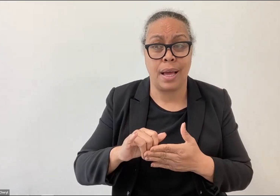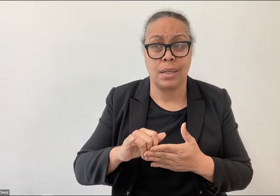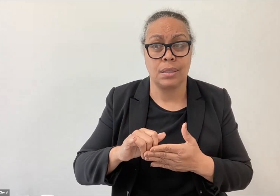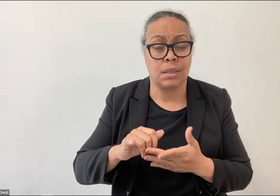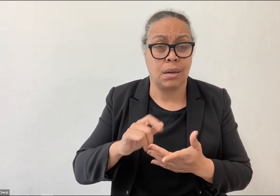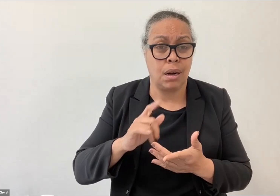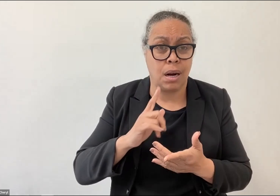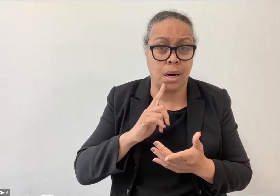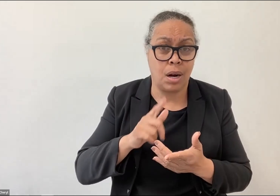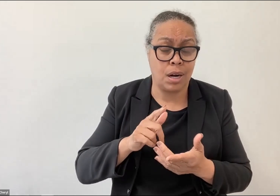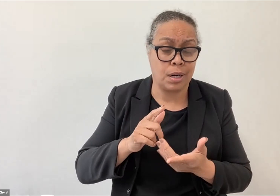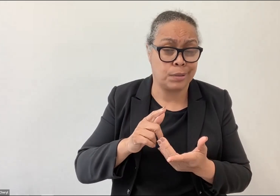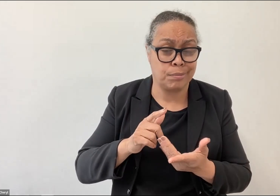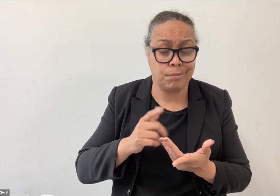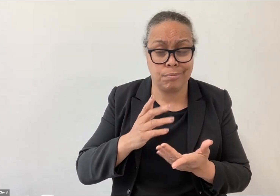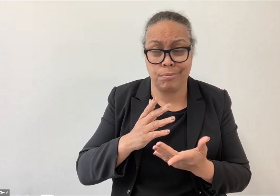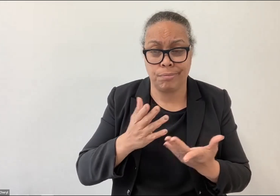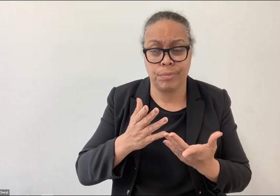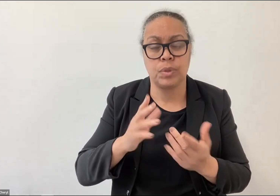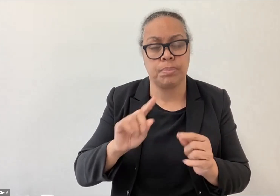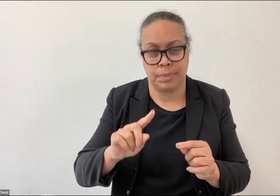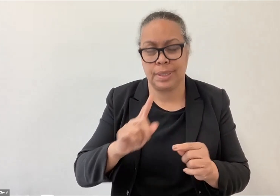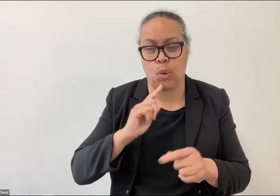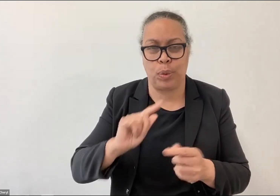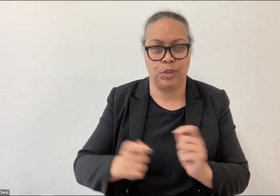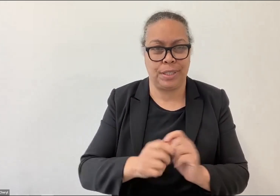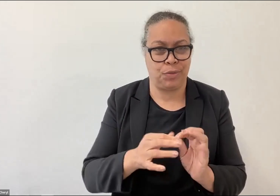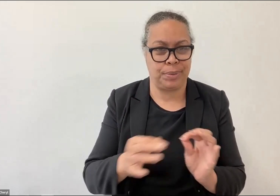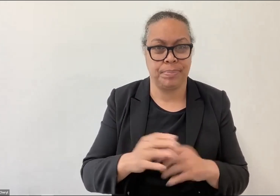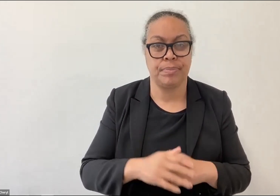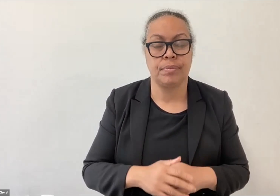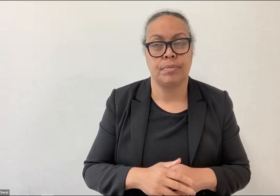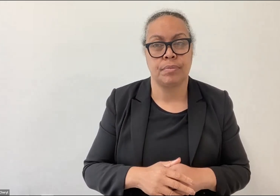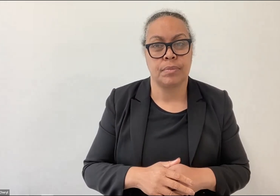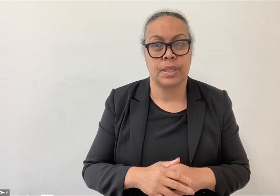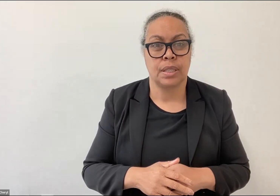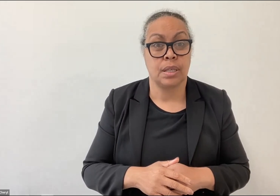You could let me rephrase that you could bring these students.